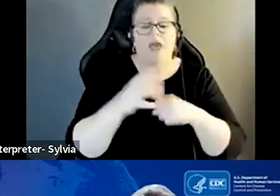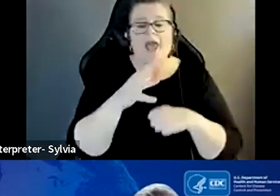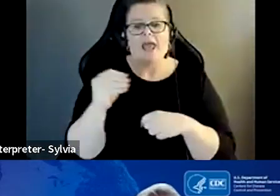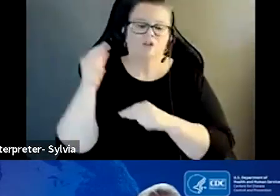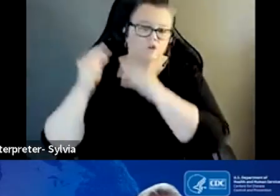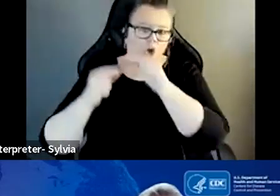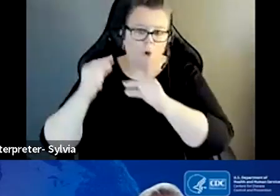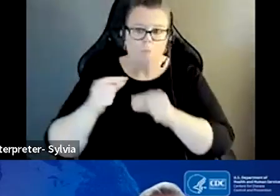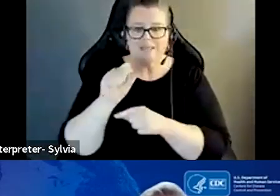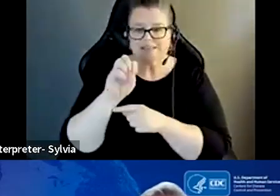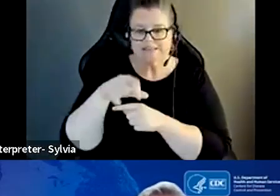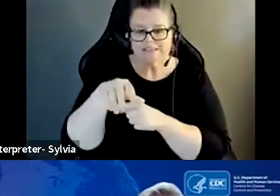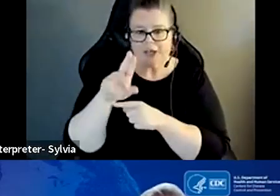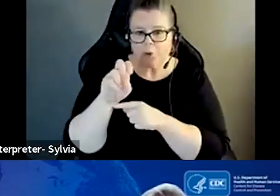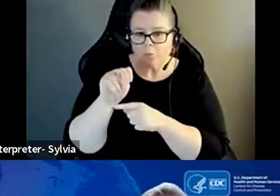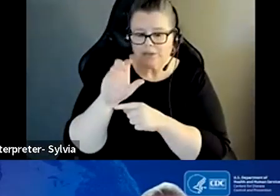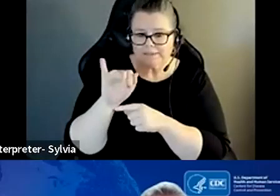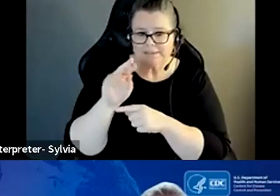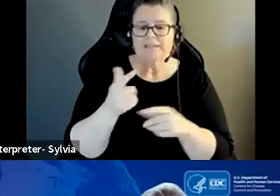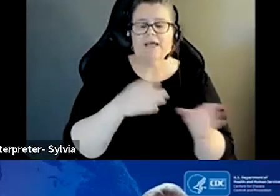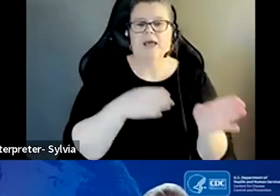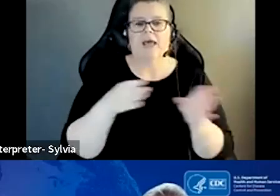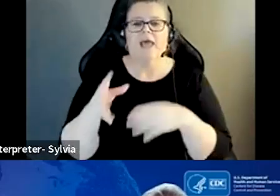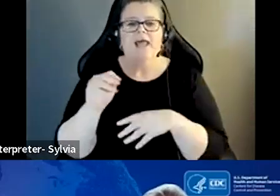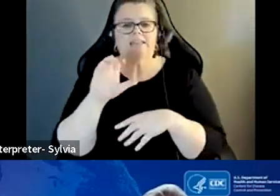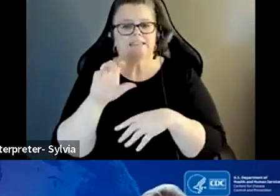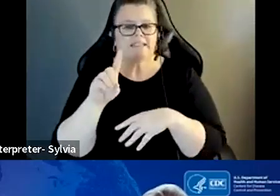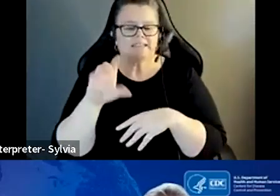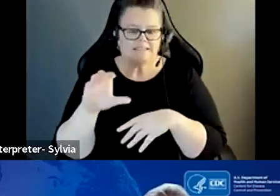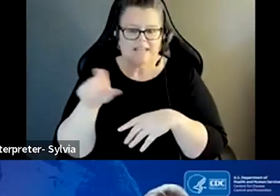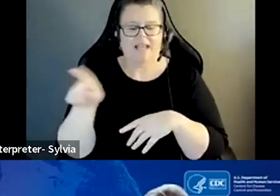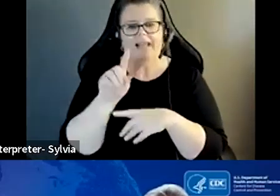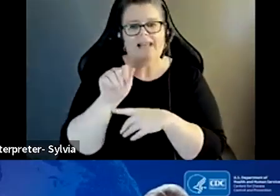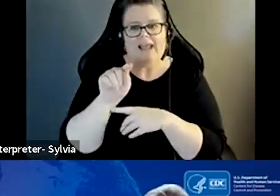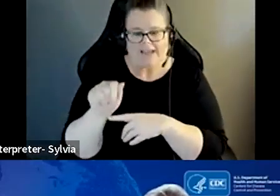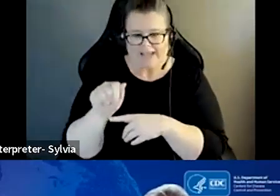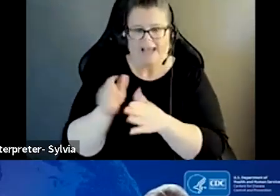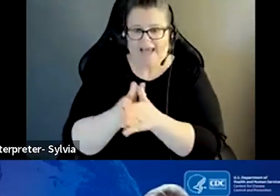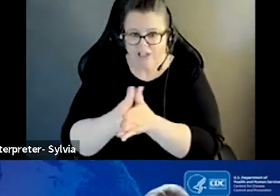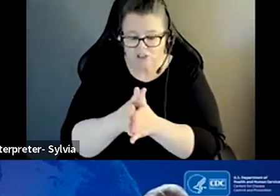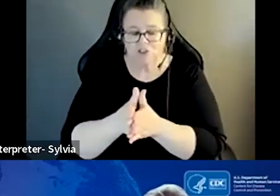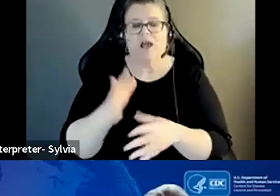enhancing CDC's data modernization initiative, and strengthening workforce capacity within CDC